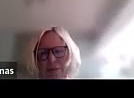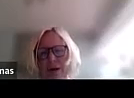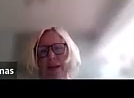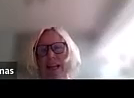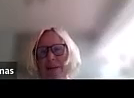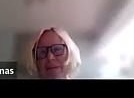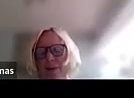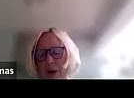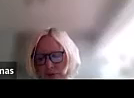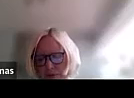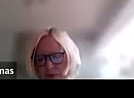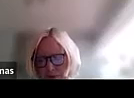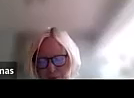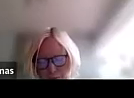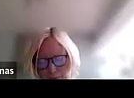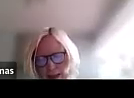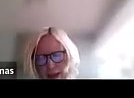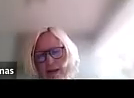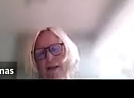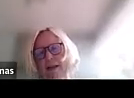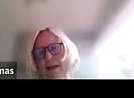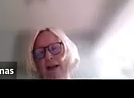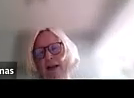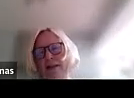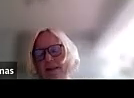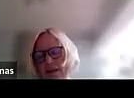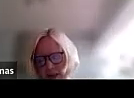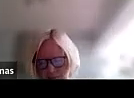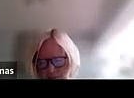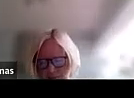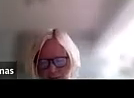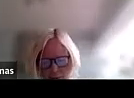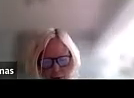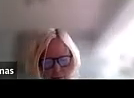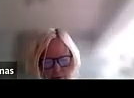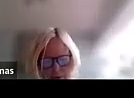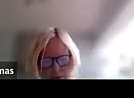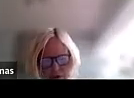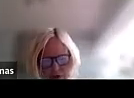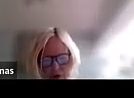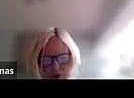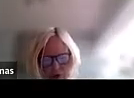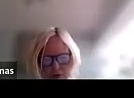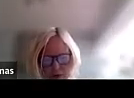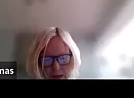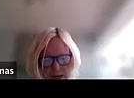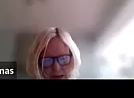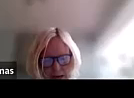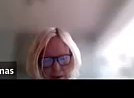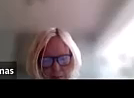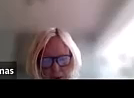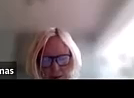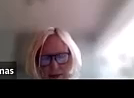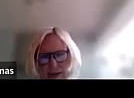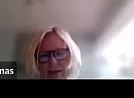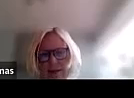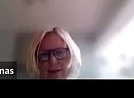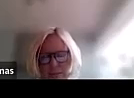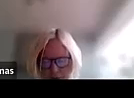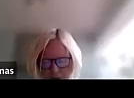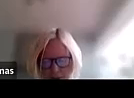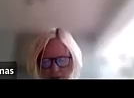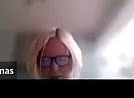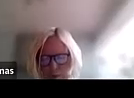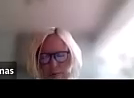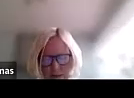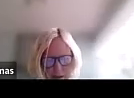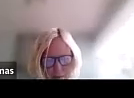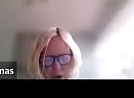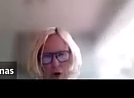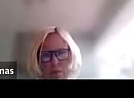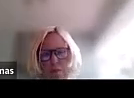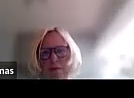women, even quite privileged women, in accessing care for quite common concerns. Our practice is Manchester's women's health hub. We're a city